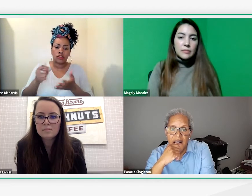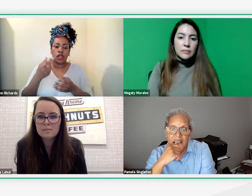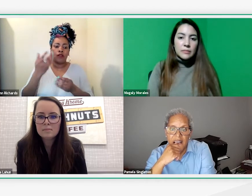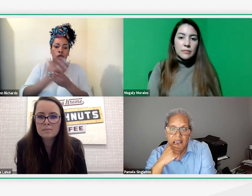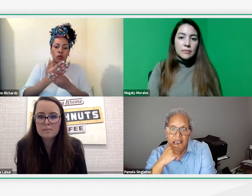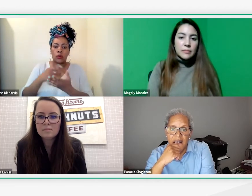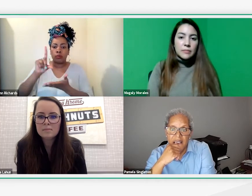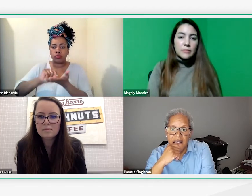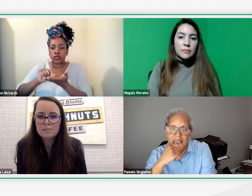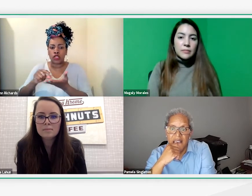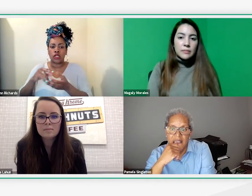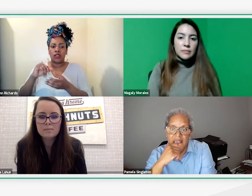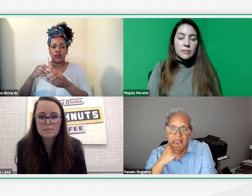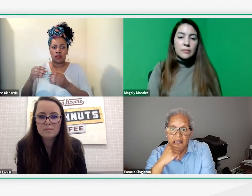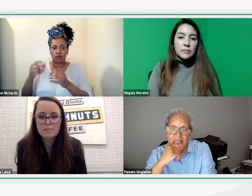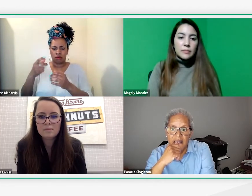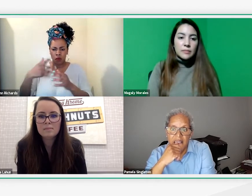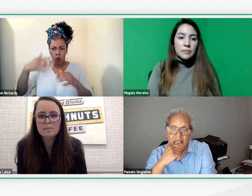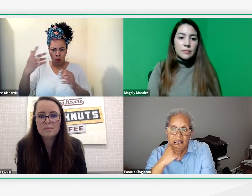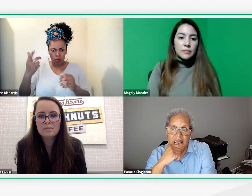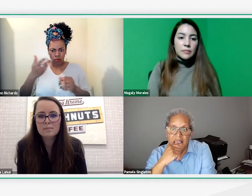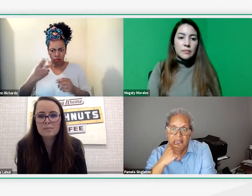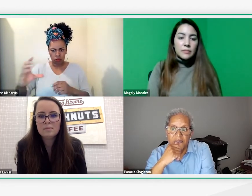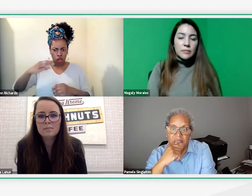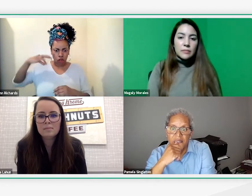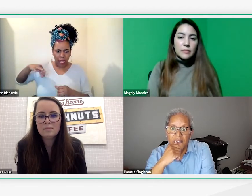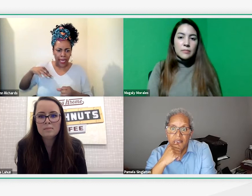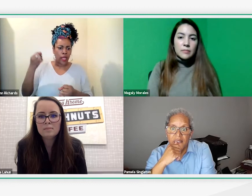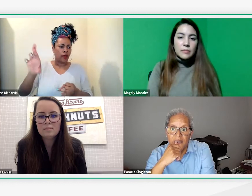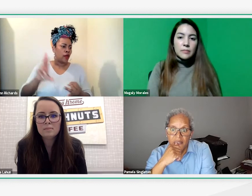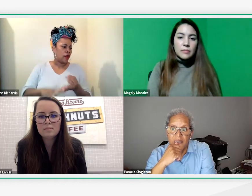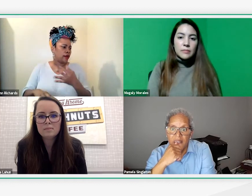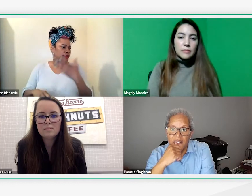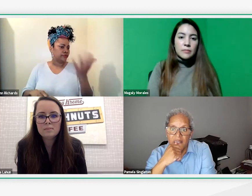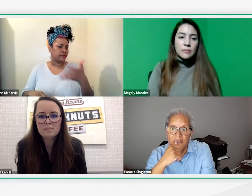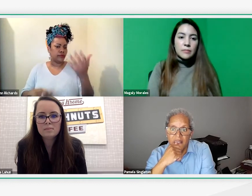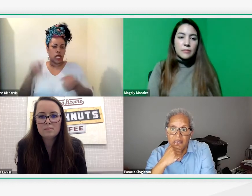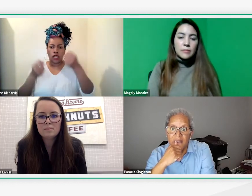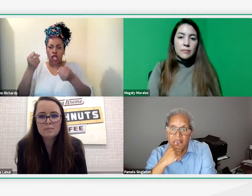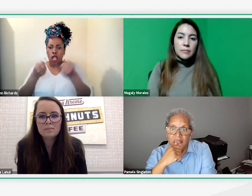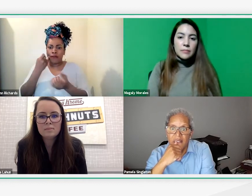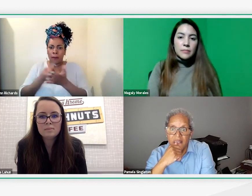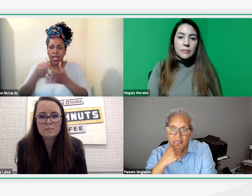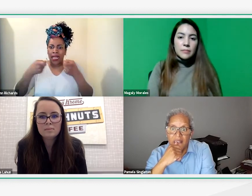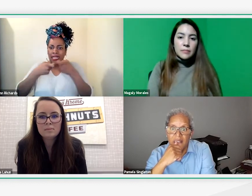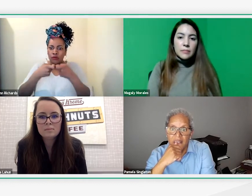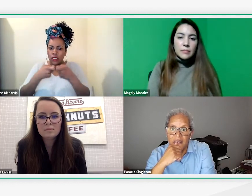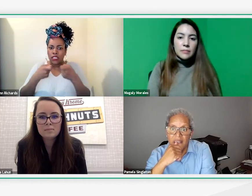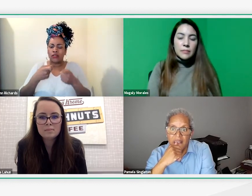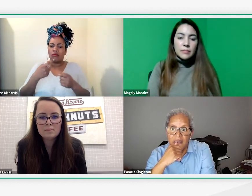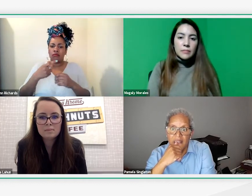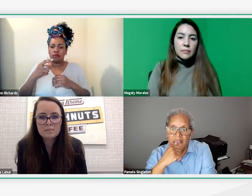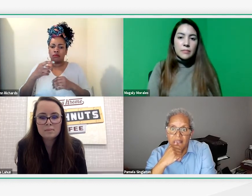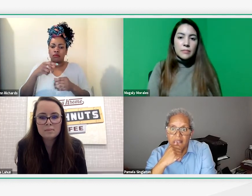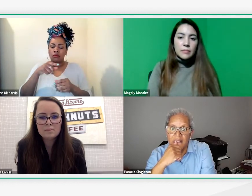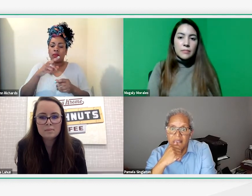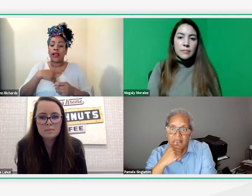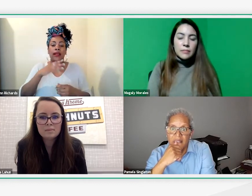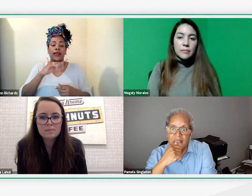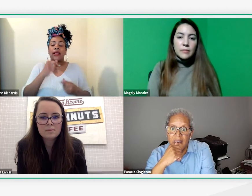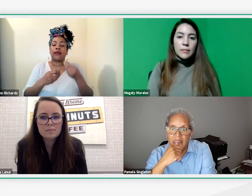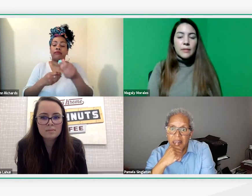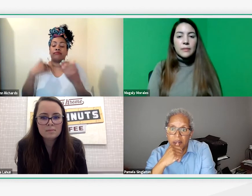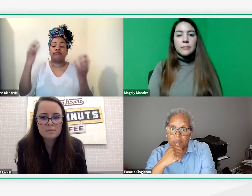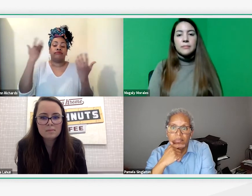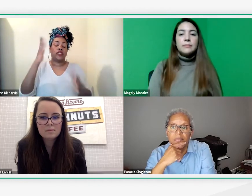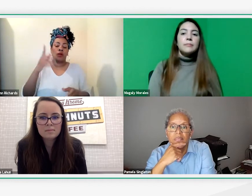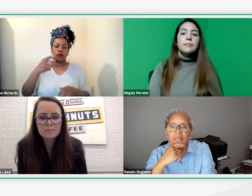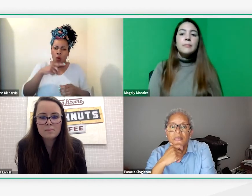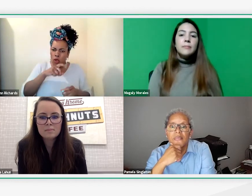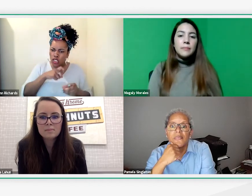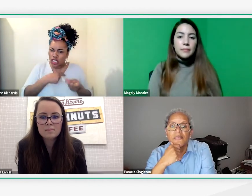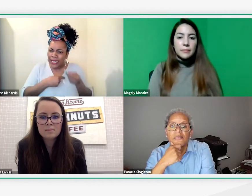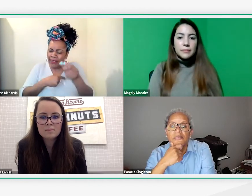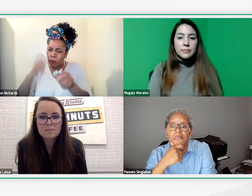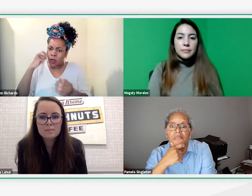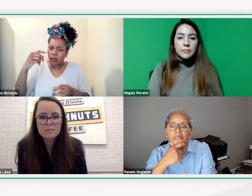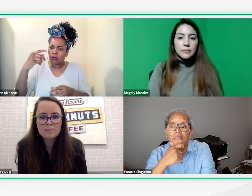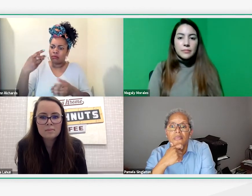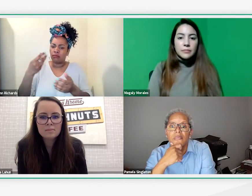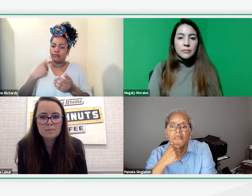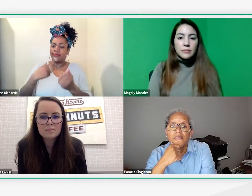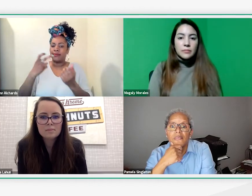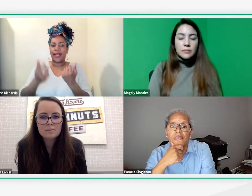And I spent a specific amount of money for printing, or other materials, or car, electricity.